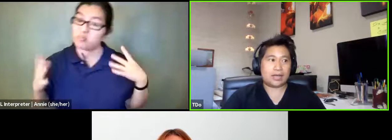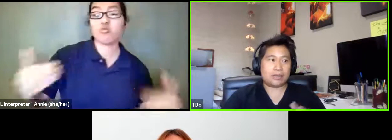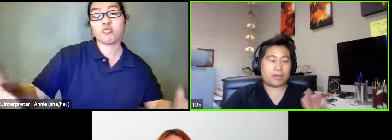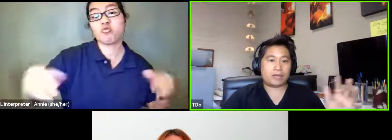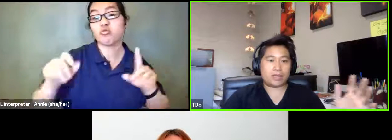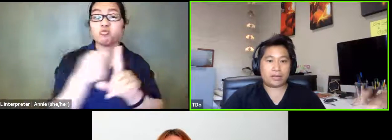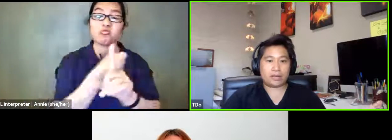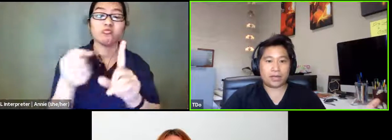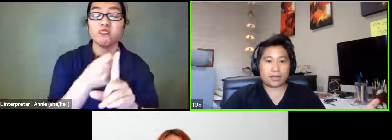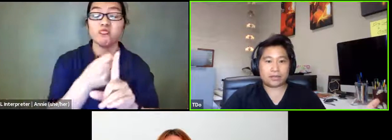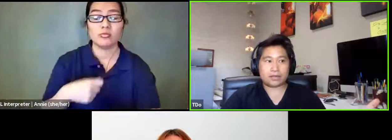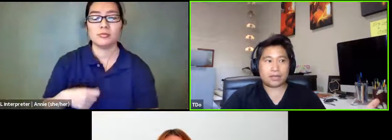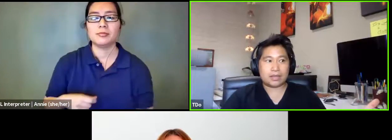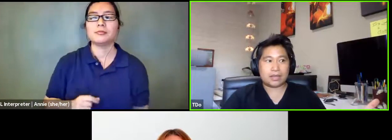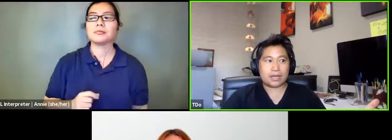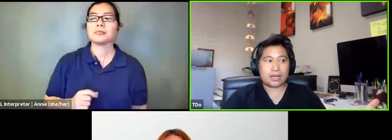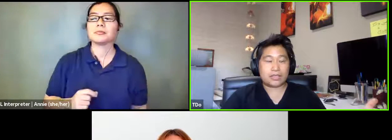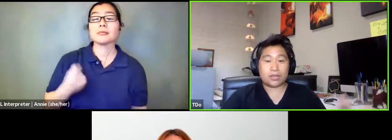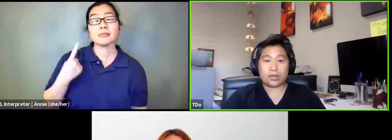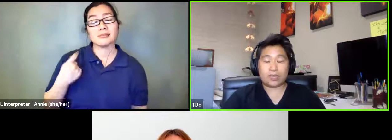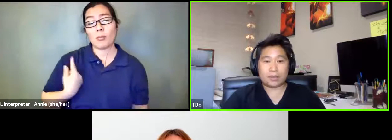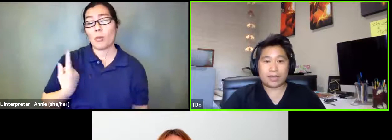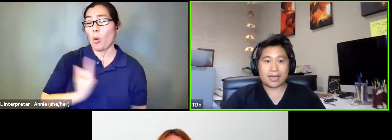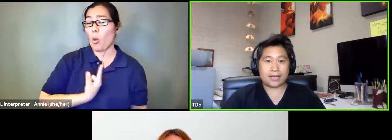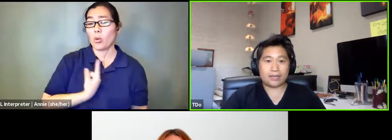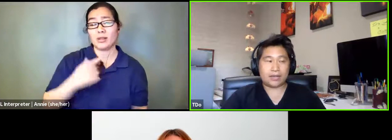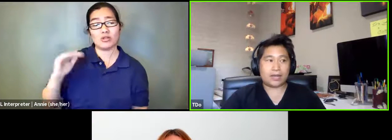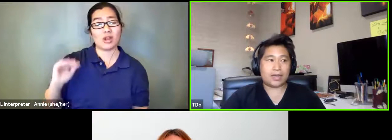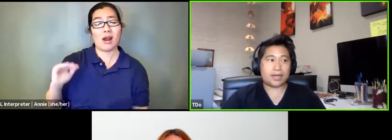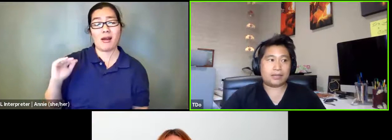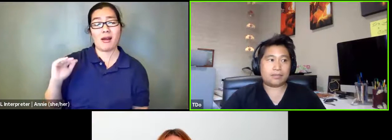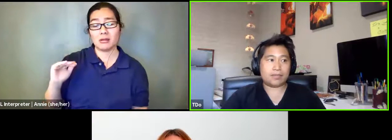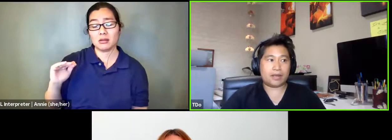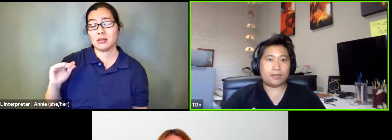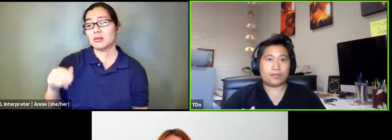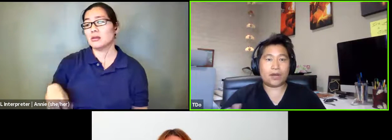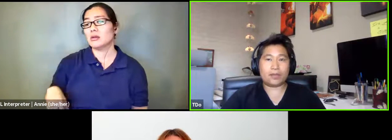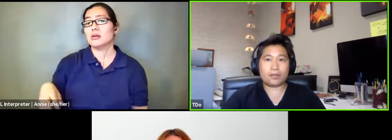a mother of an immigrant, and she is the only family I have here and my father